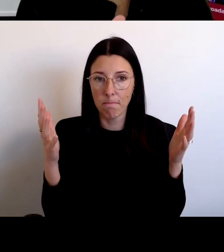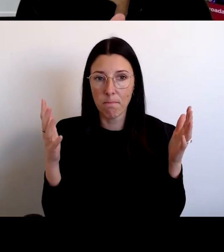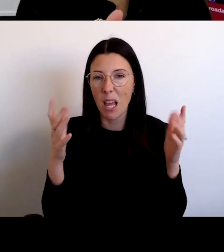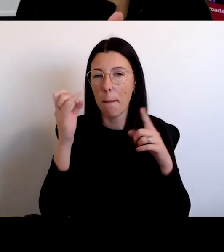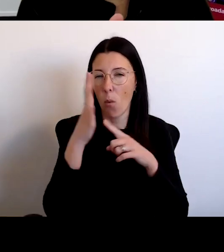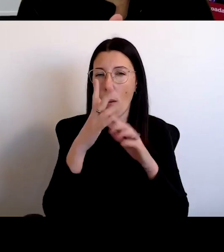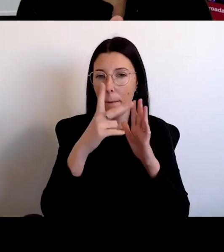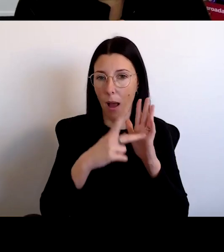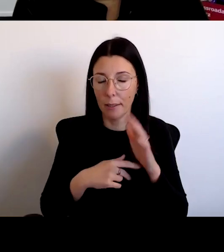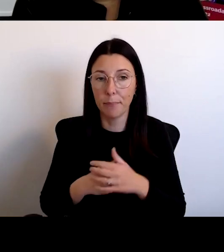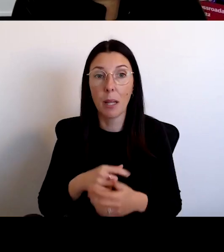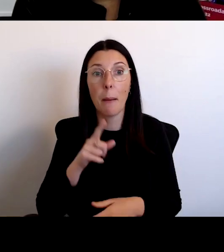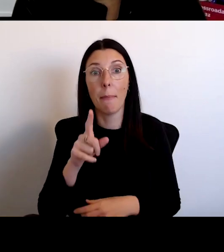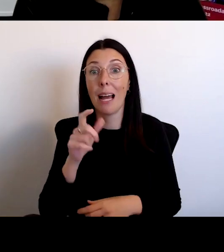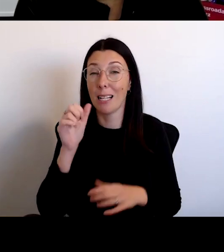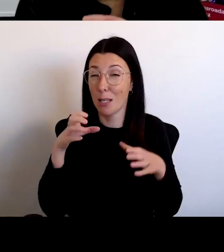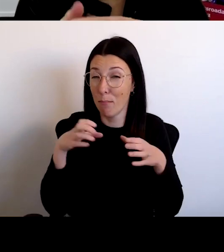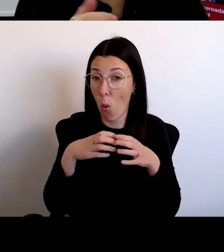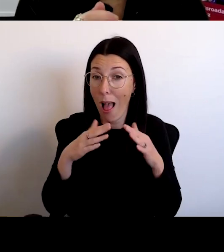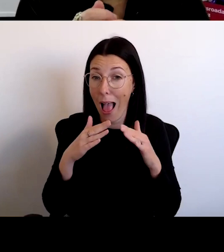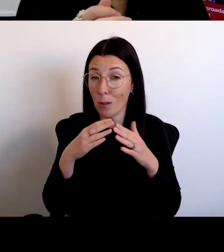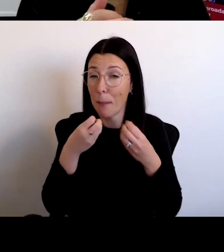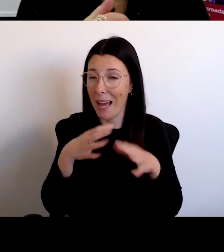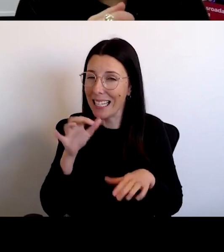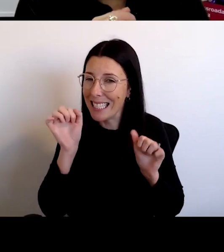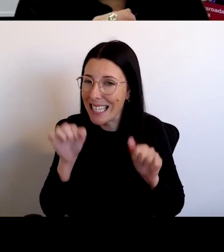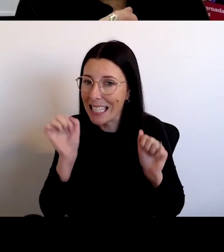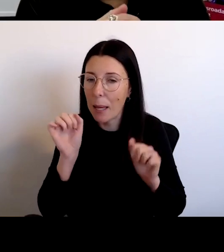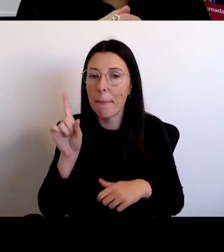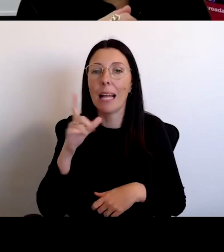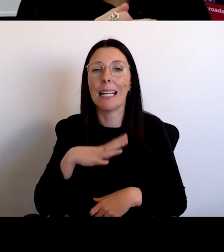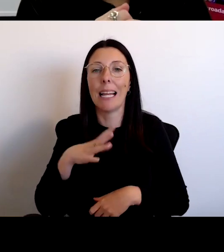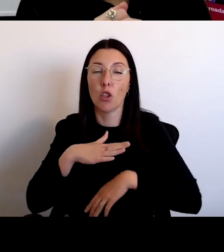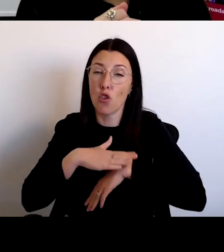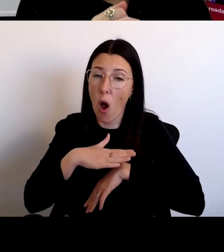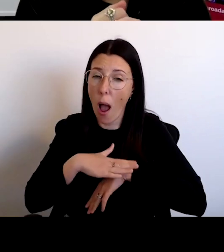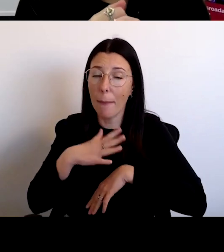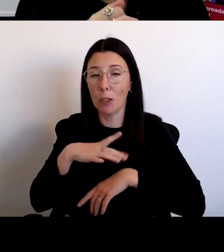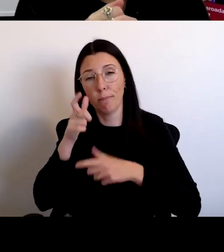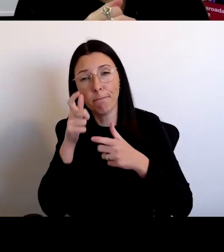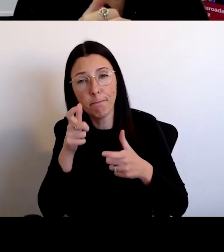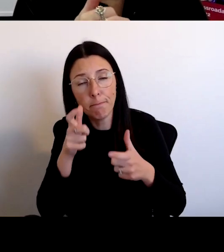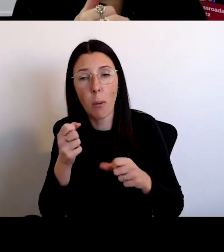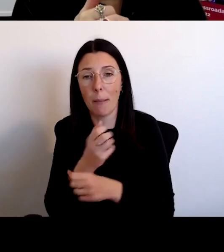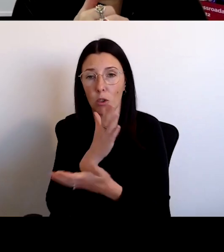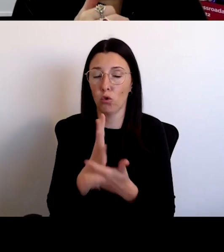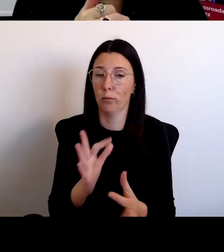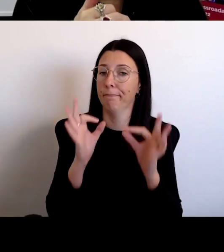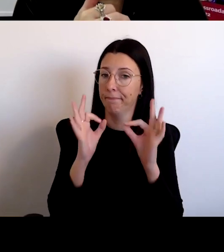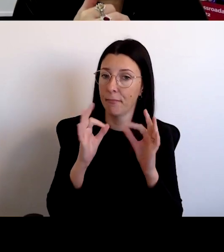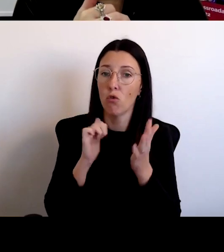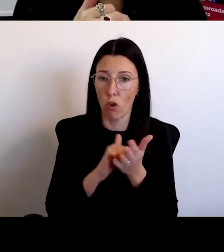take time and it does take care to get it right. So, look, one thing I learned from